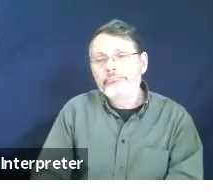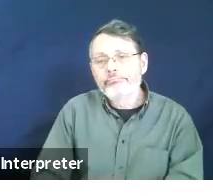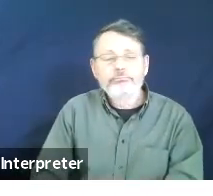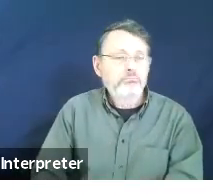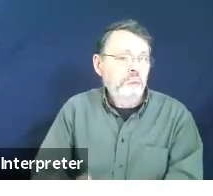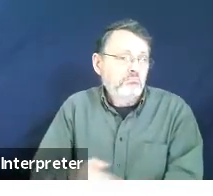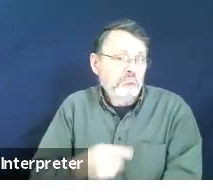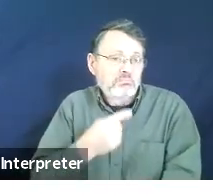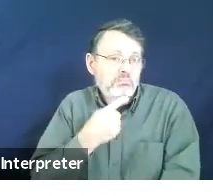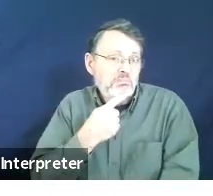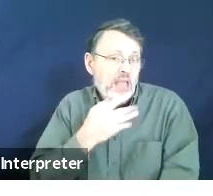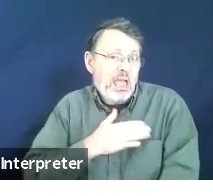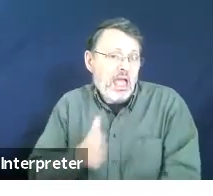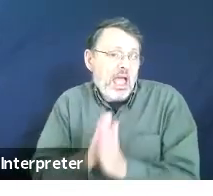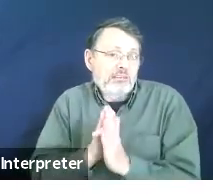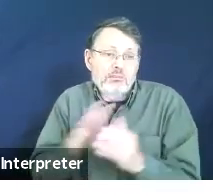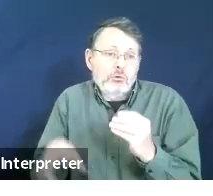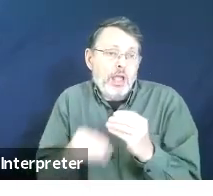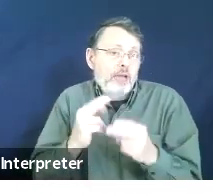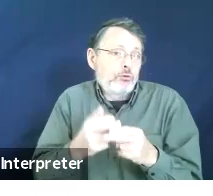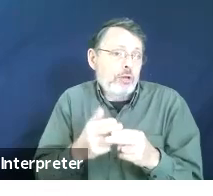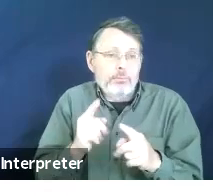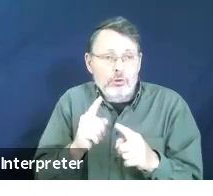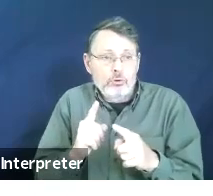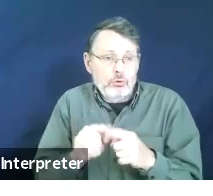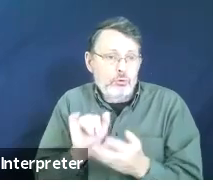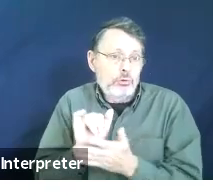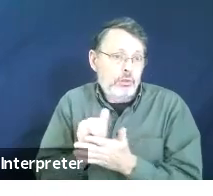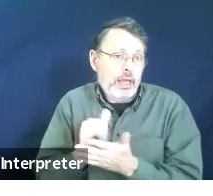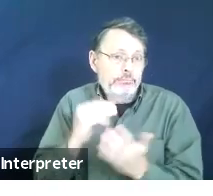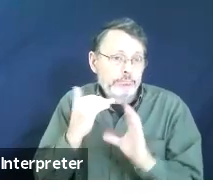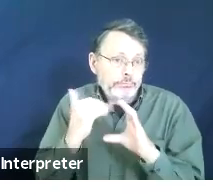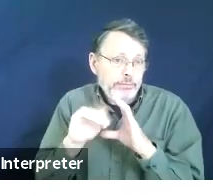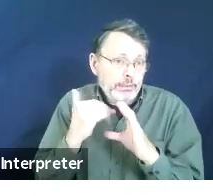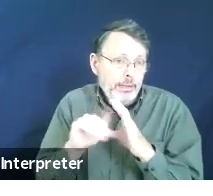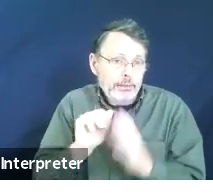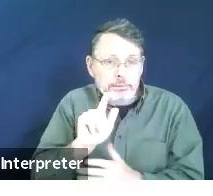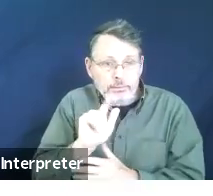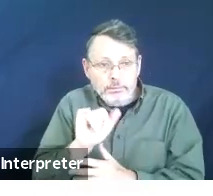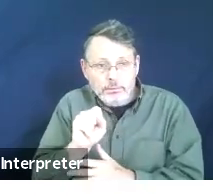added to the listserv and we'll make sure you get information about how to join the calls and also